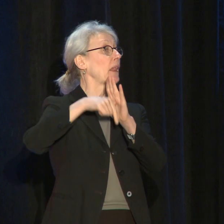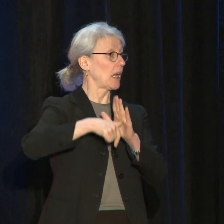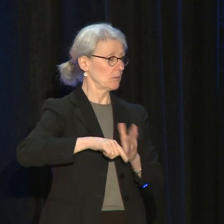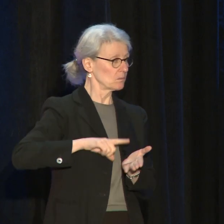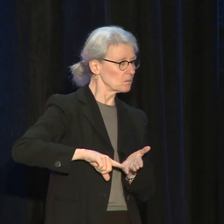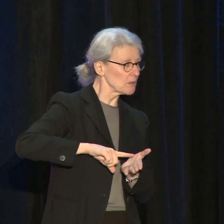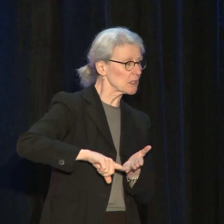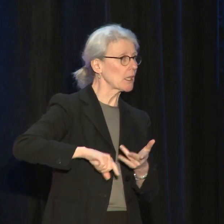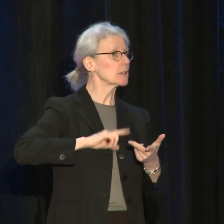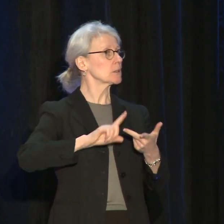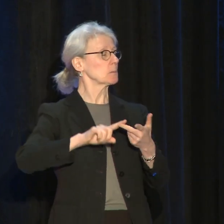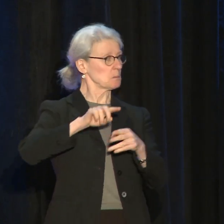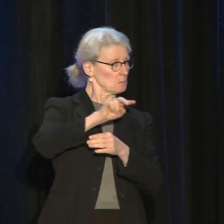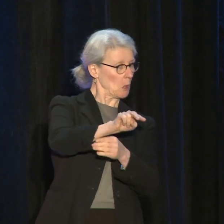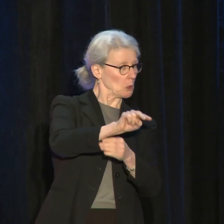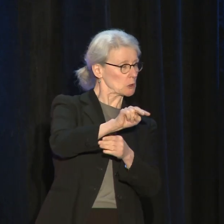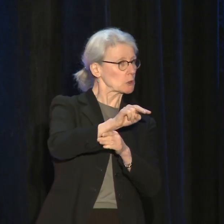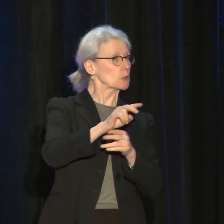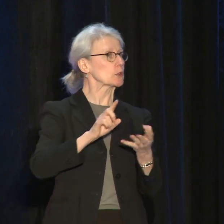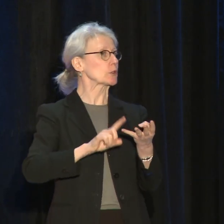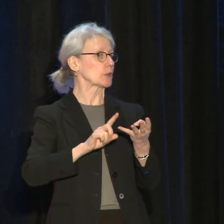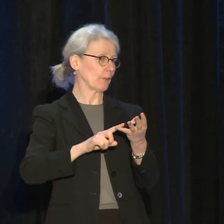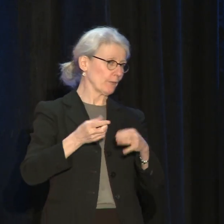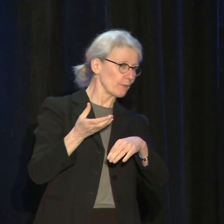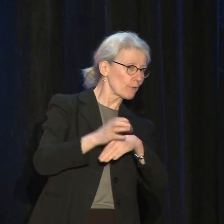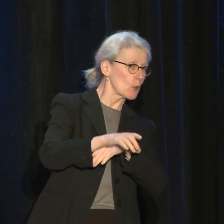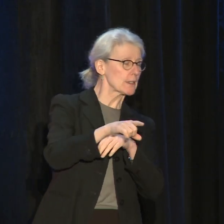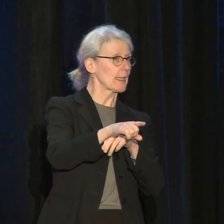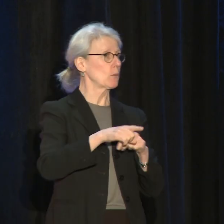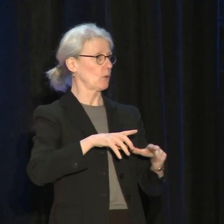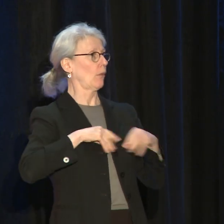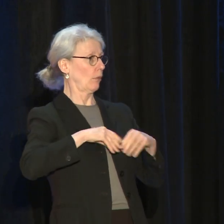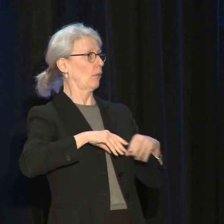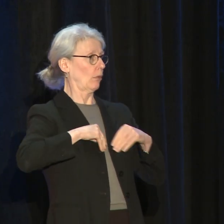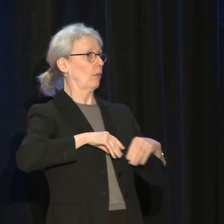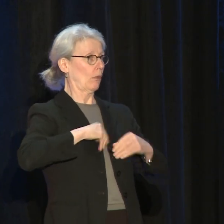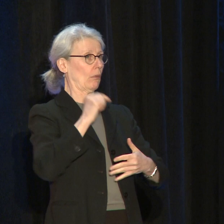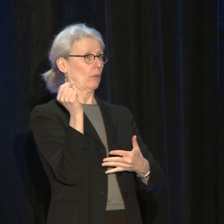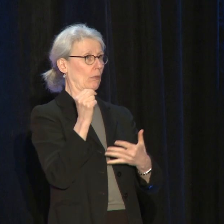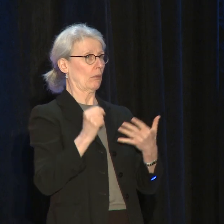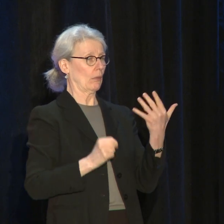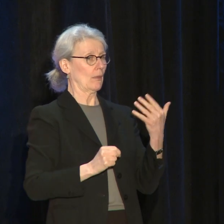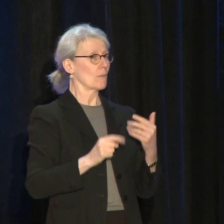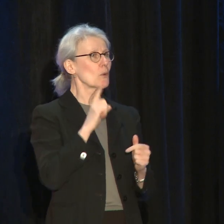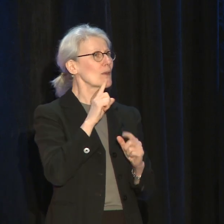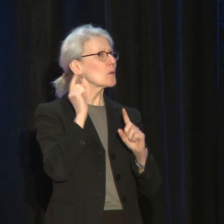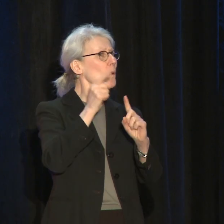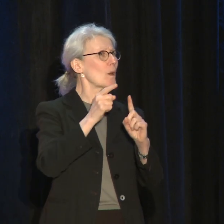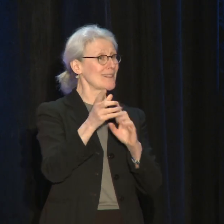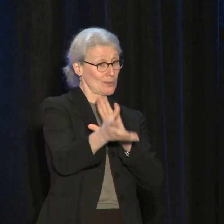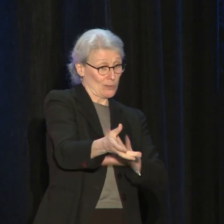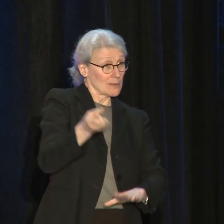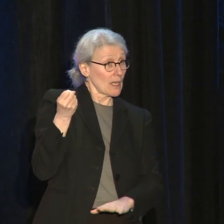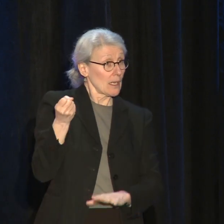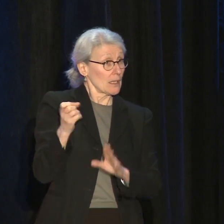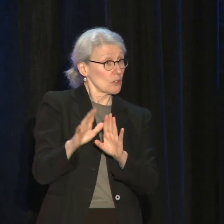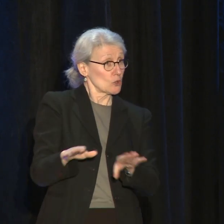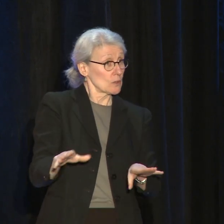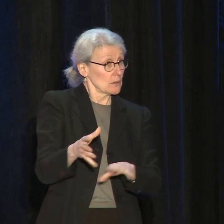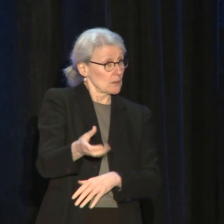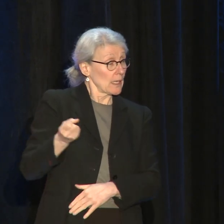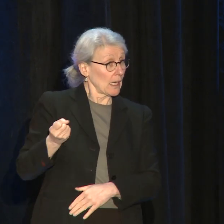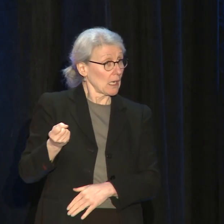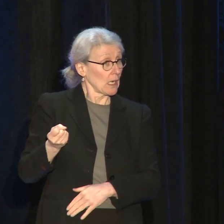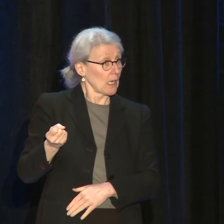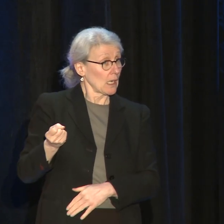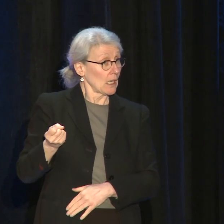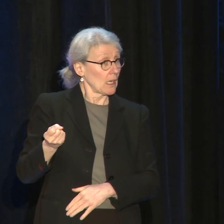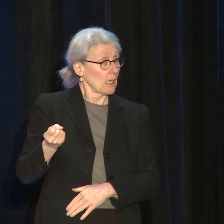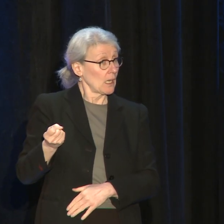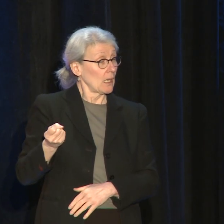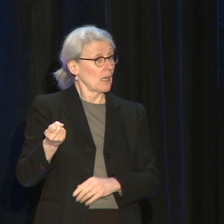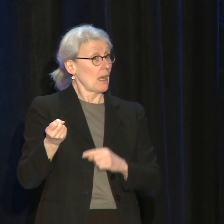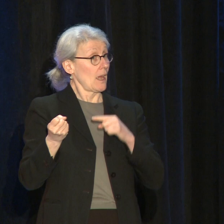that forces people into compliance, that is based on taking children away, and in many many cases